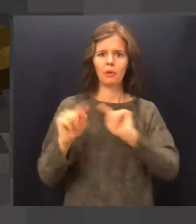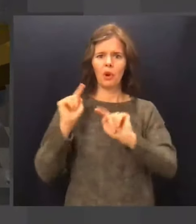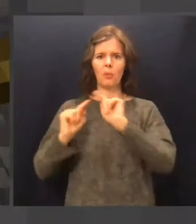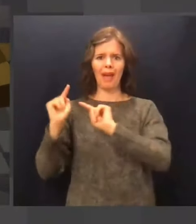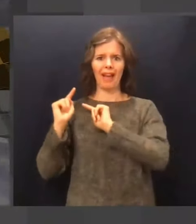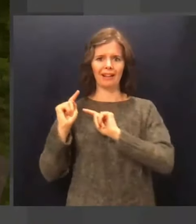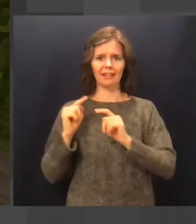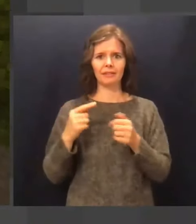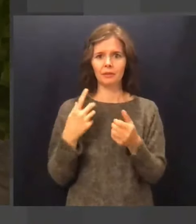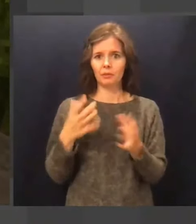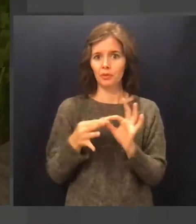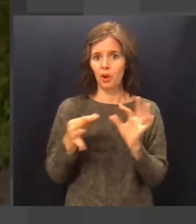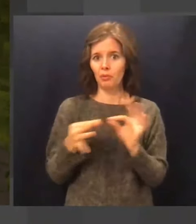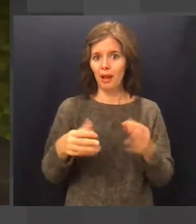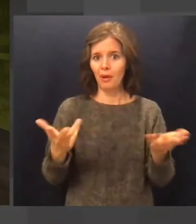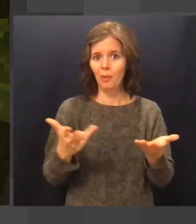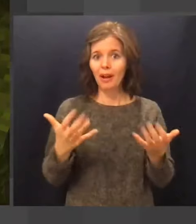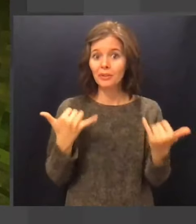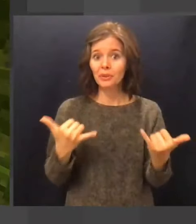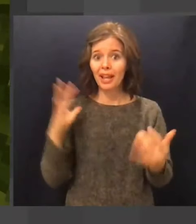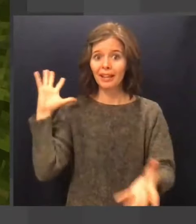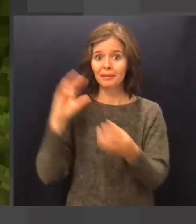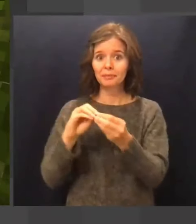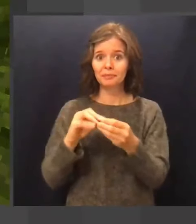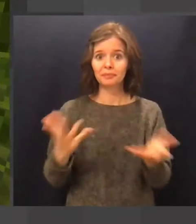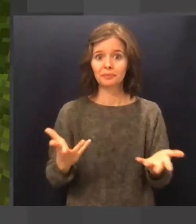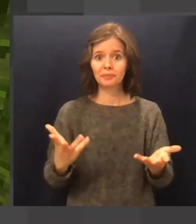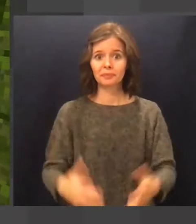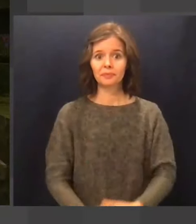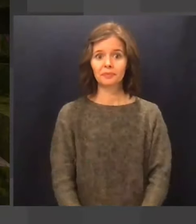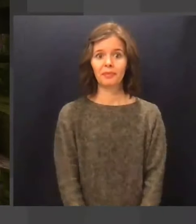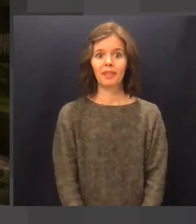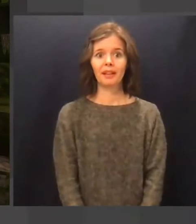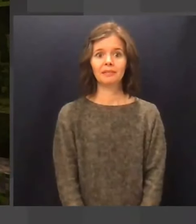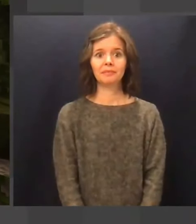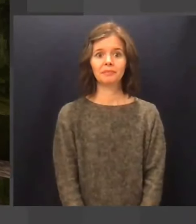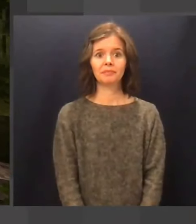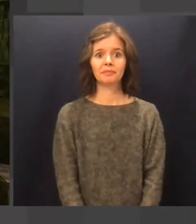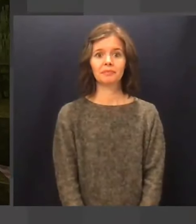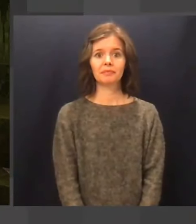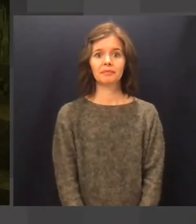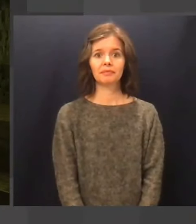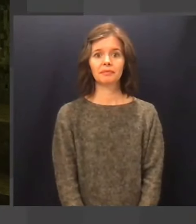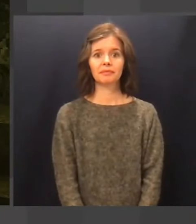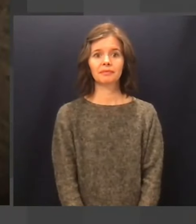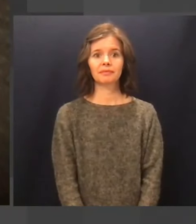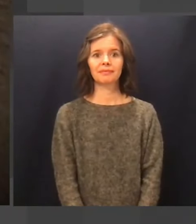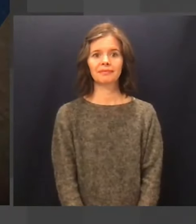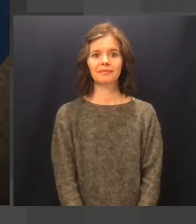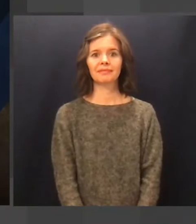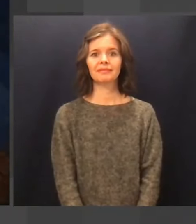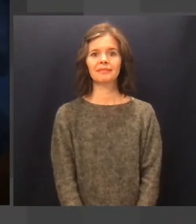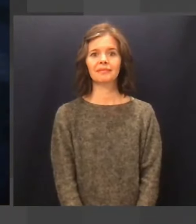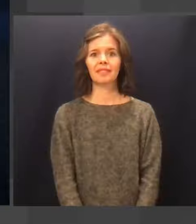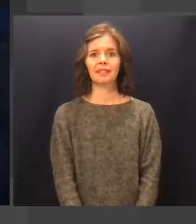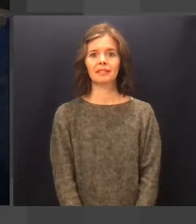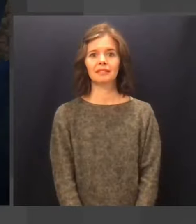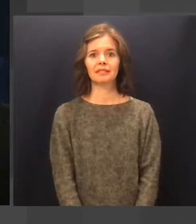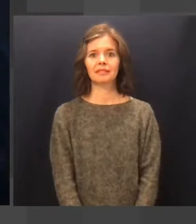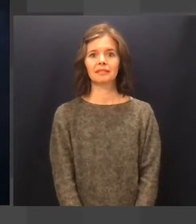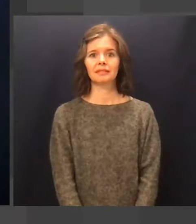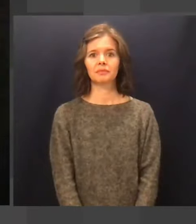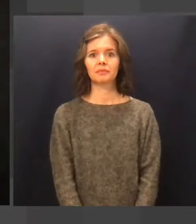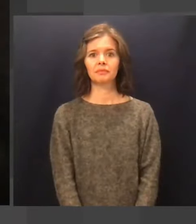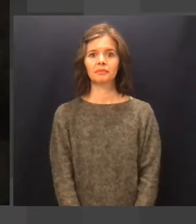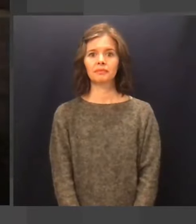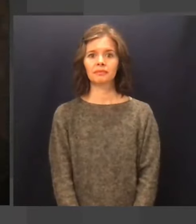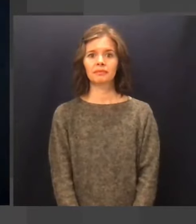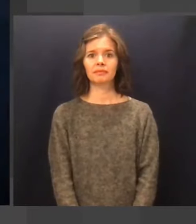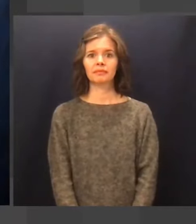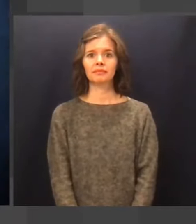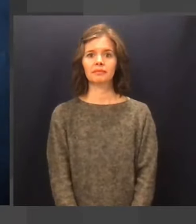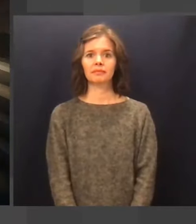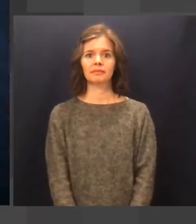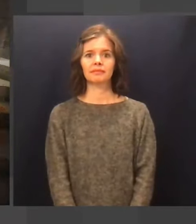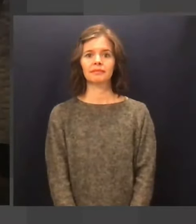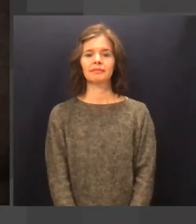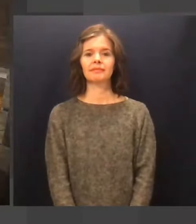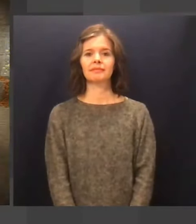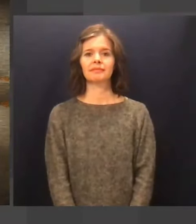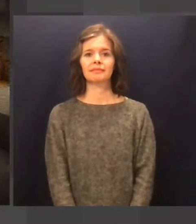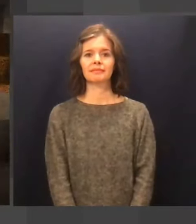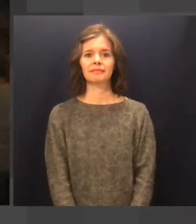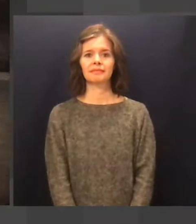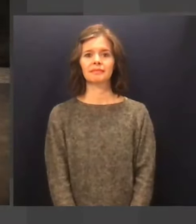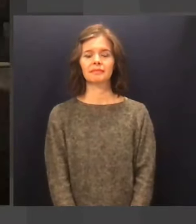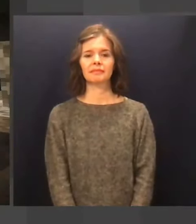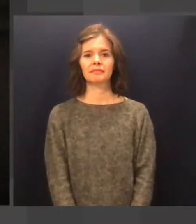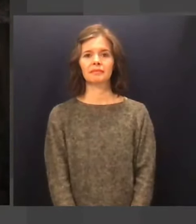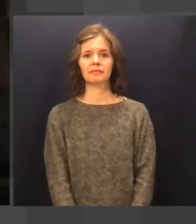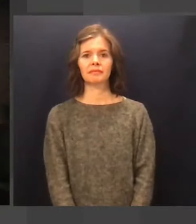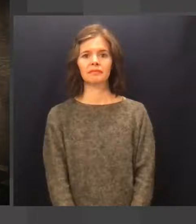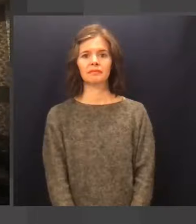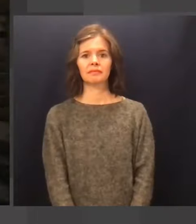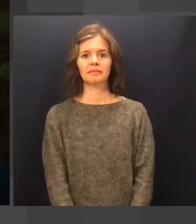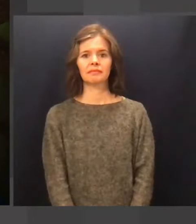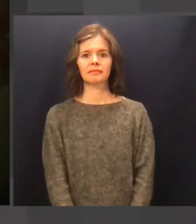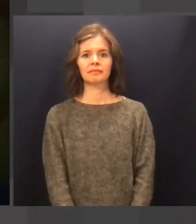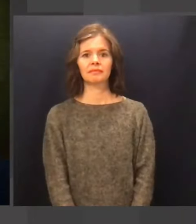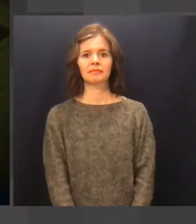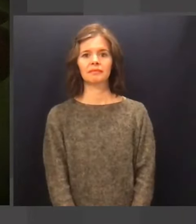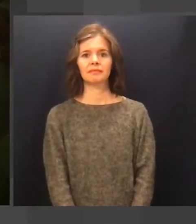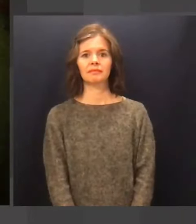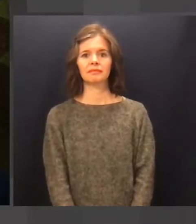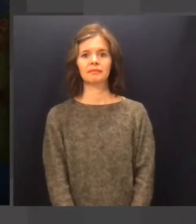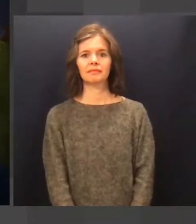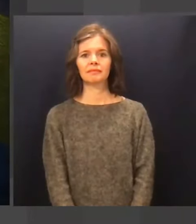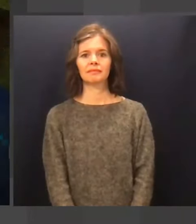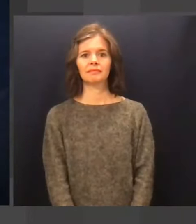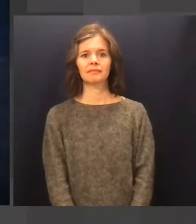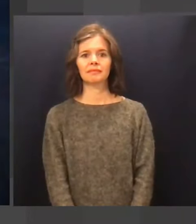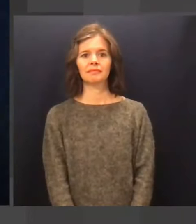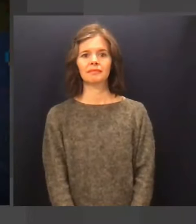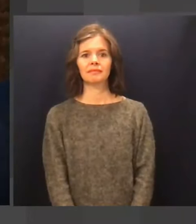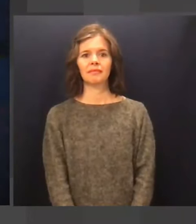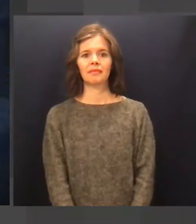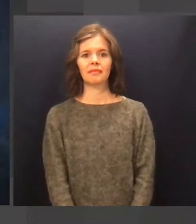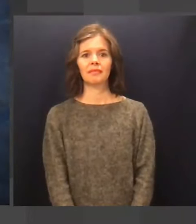ABOUT TODAY.